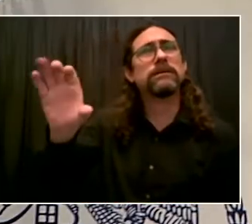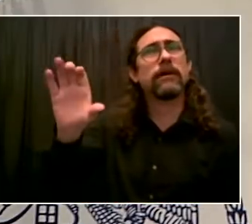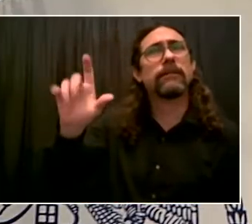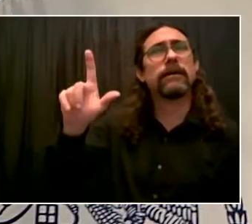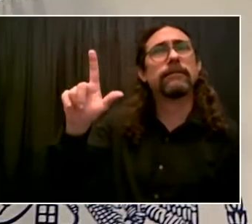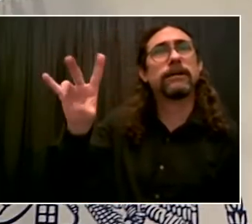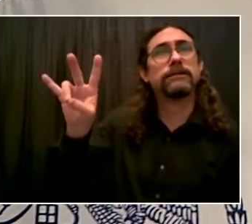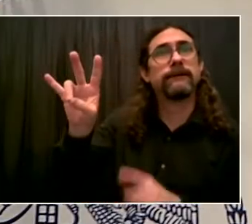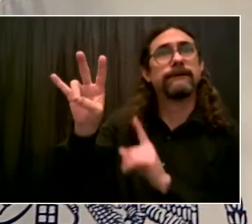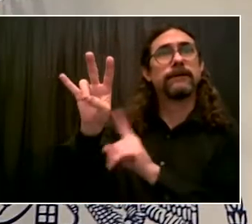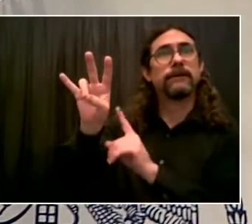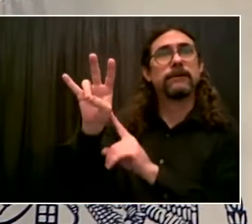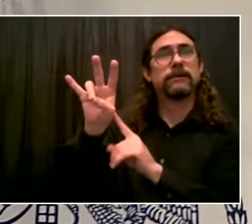NEED ONE DOSE BY